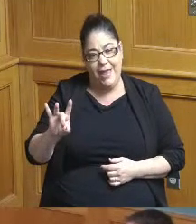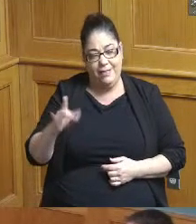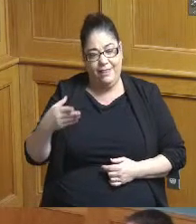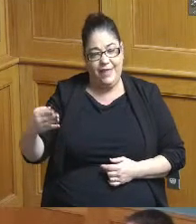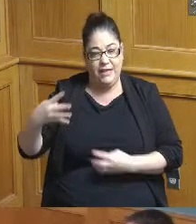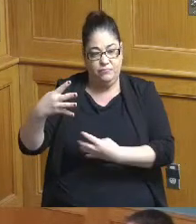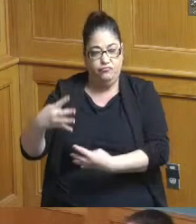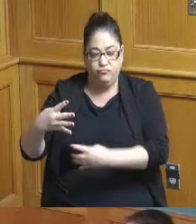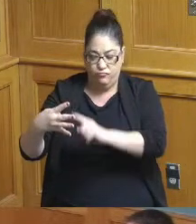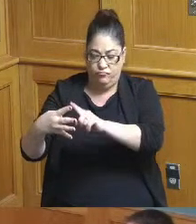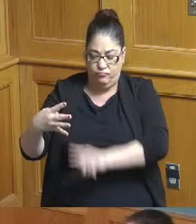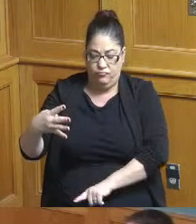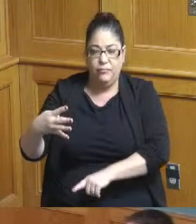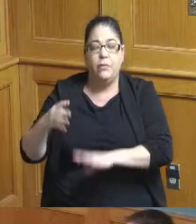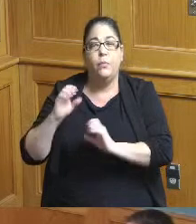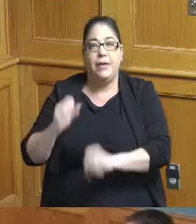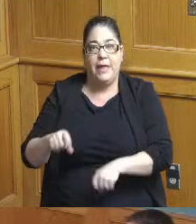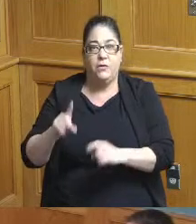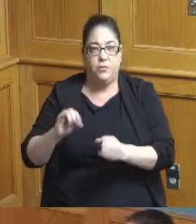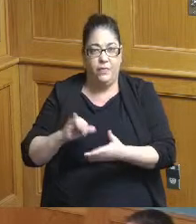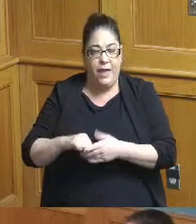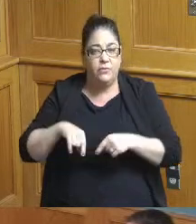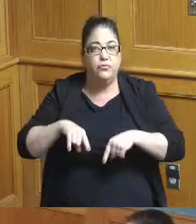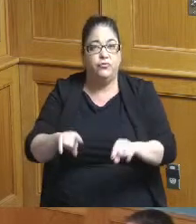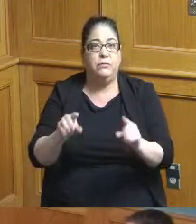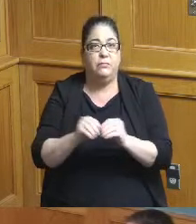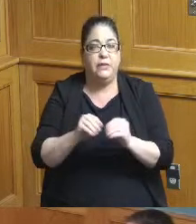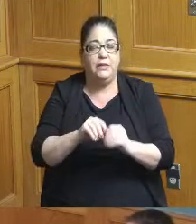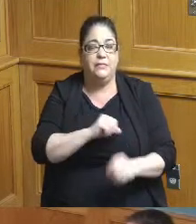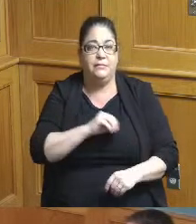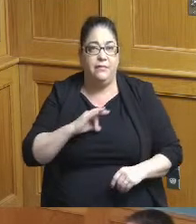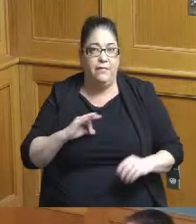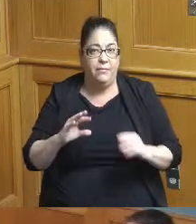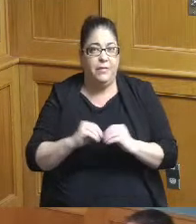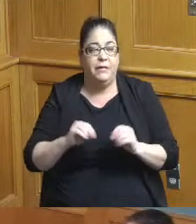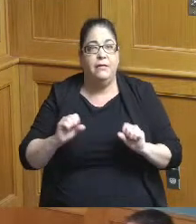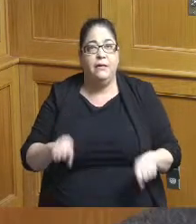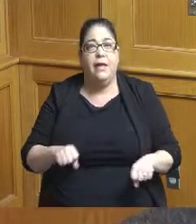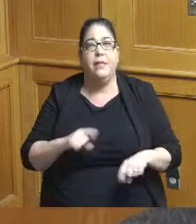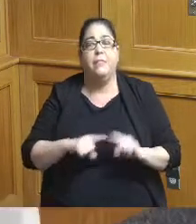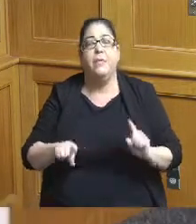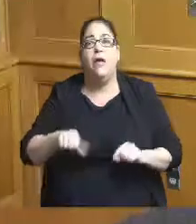we can certainly do that in a meeting that we a staff meeting but for those that are watching this